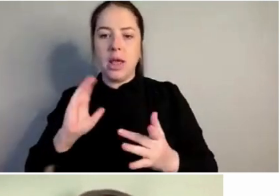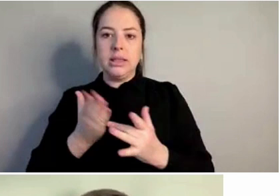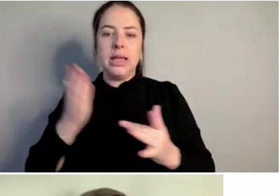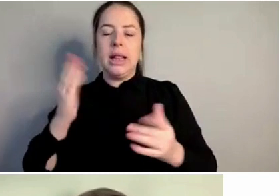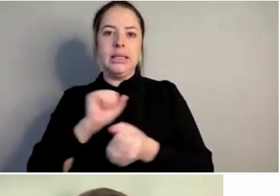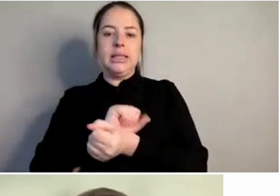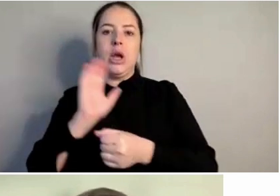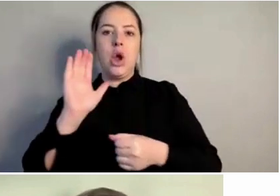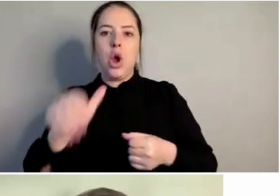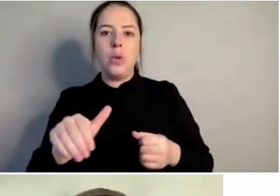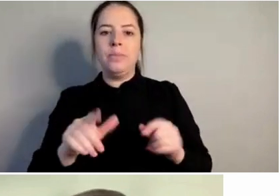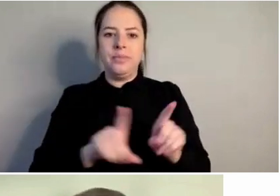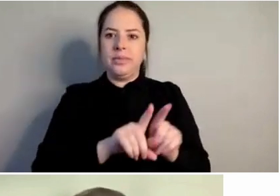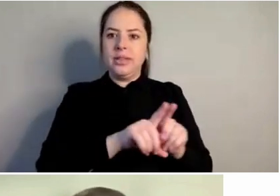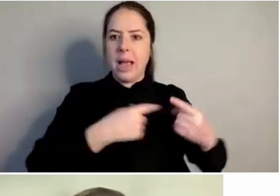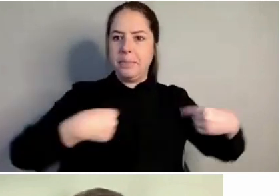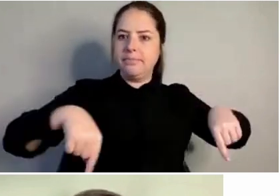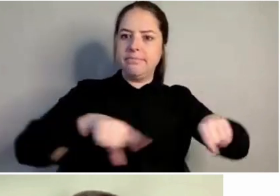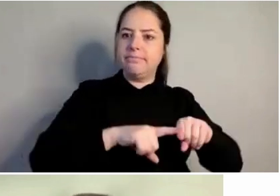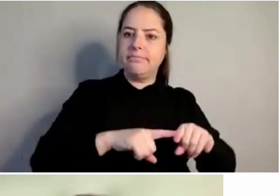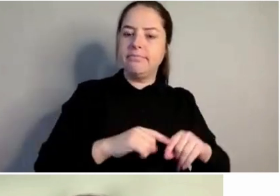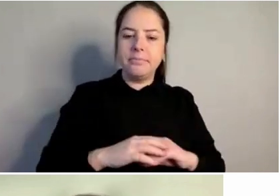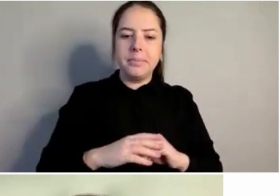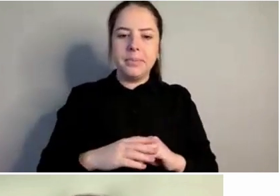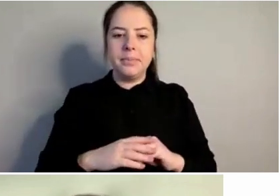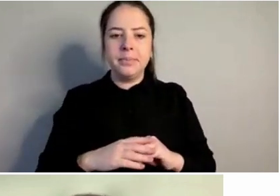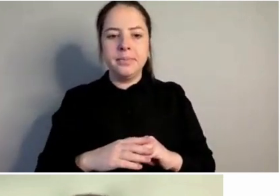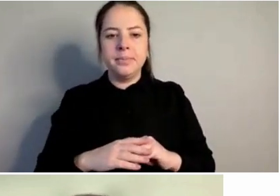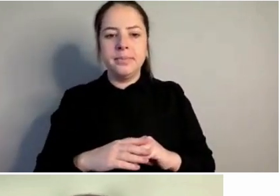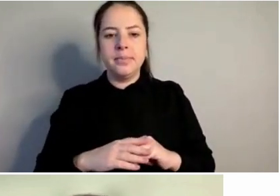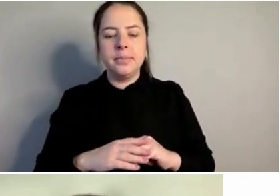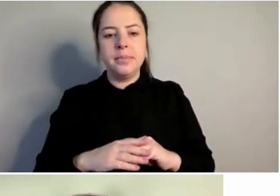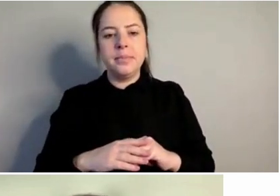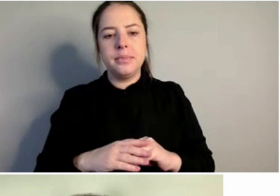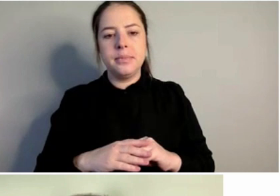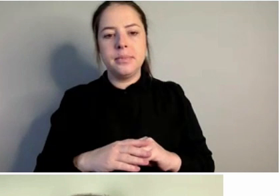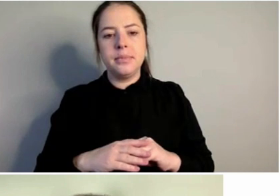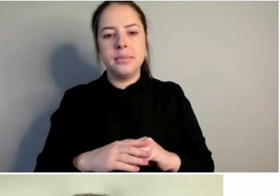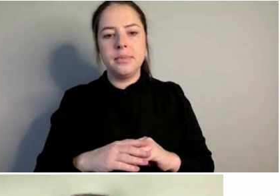the same way many of us were, many citizens. So paradoxically,